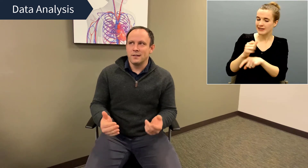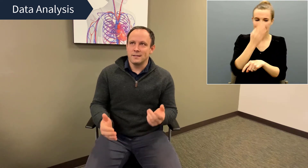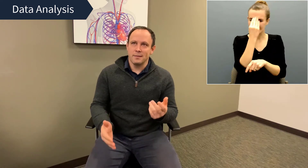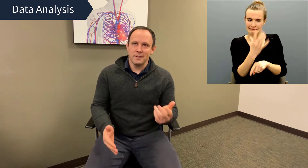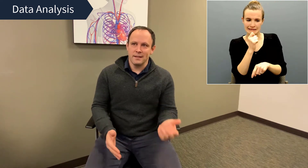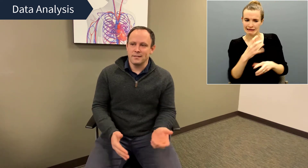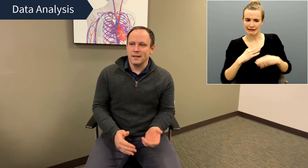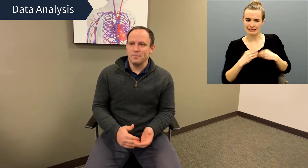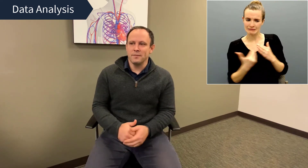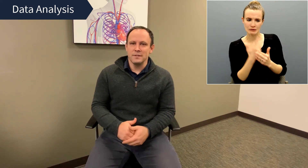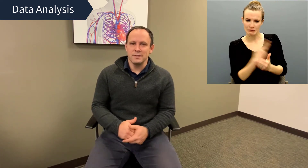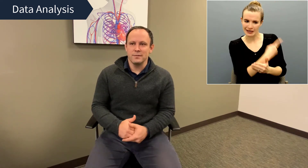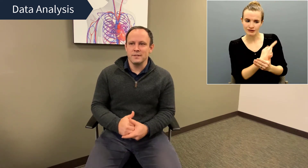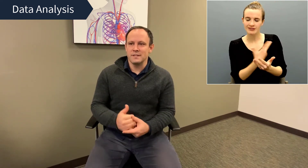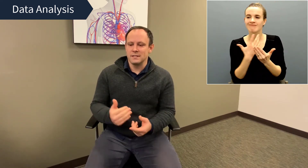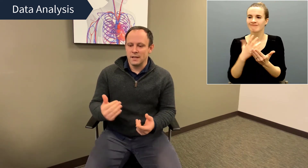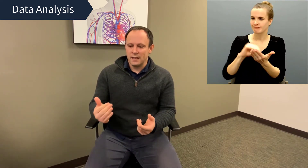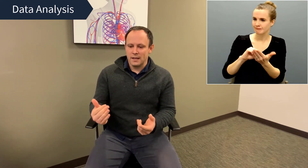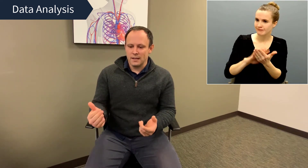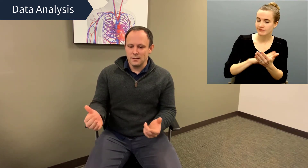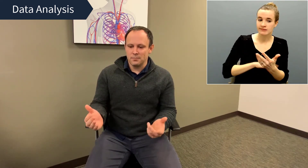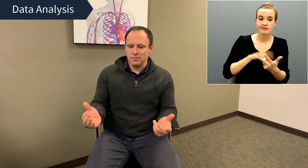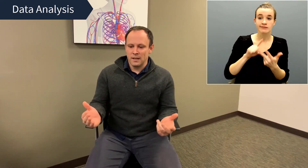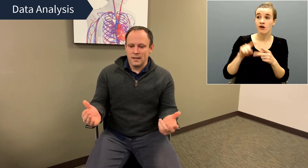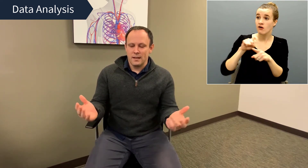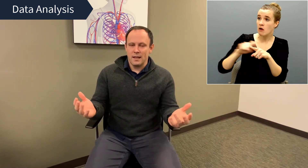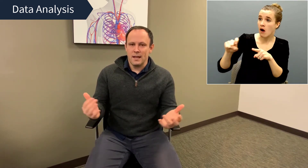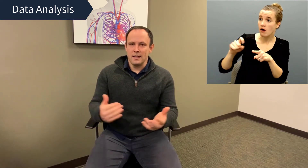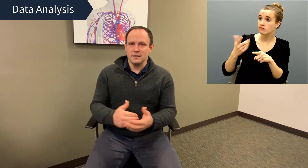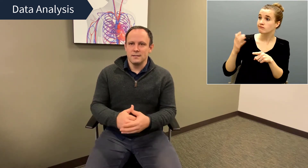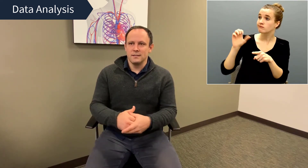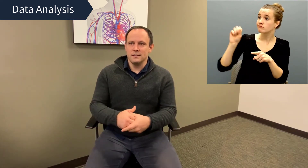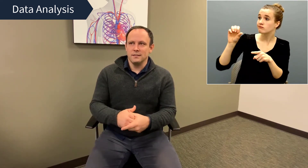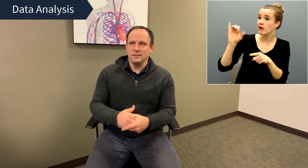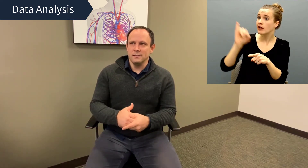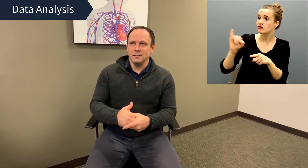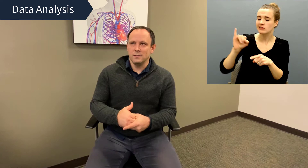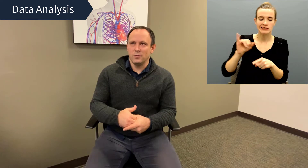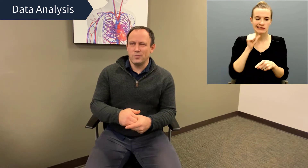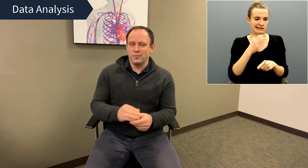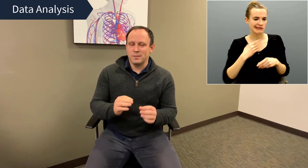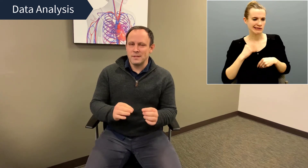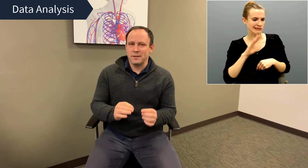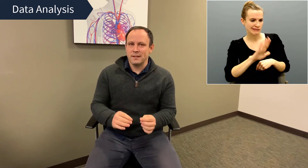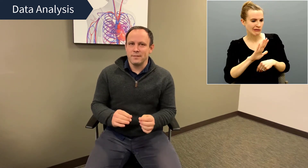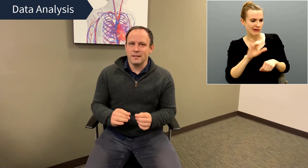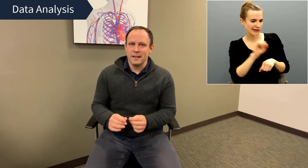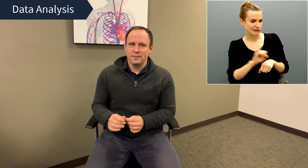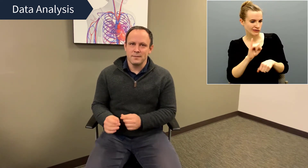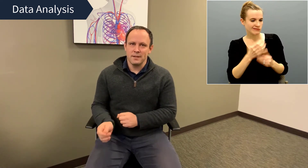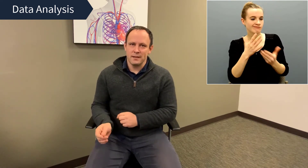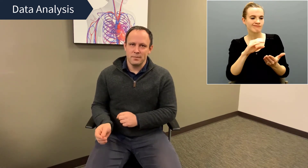accepting their type of insurance. And specifically for the Deaf simulated